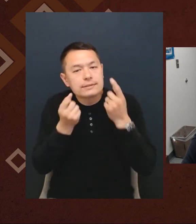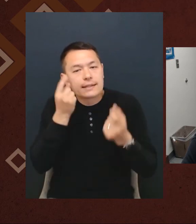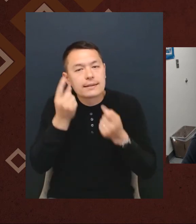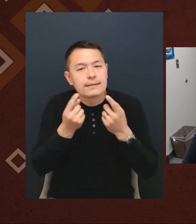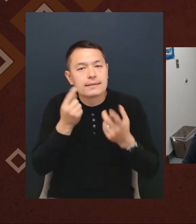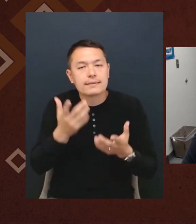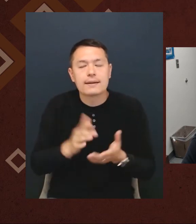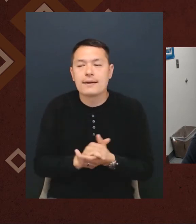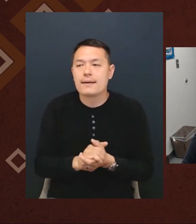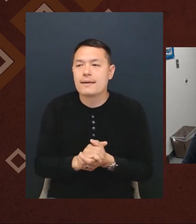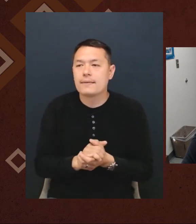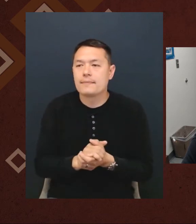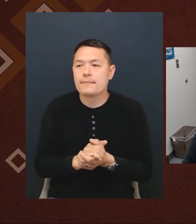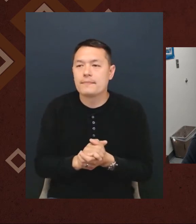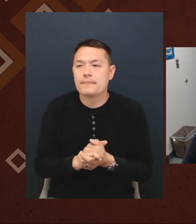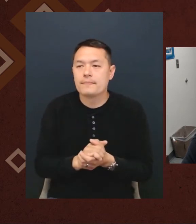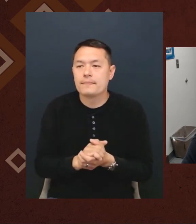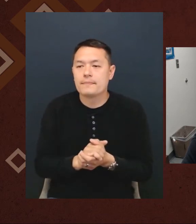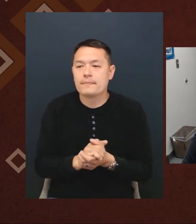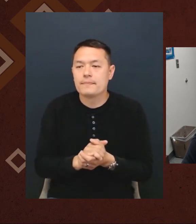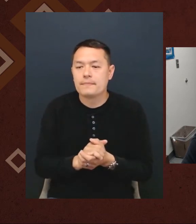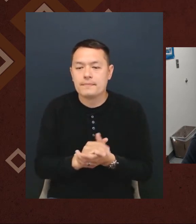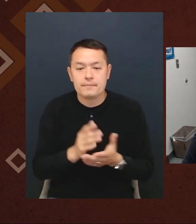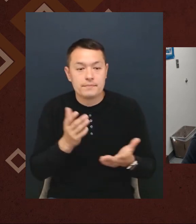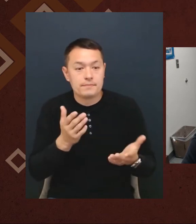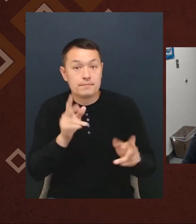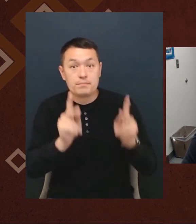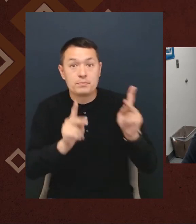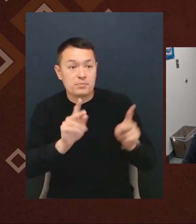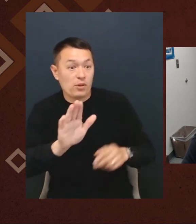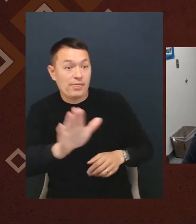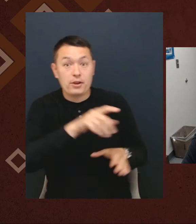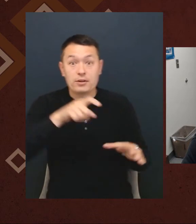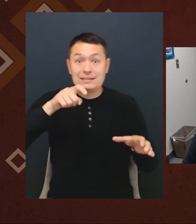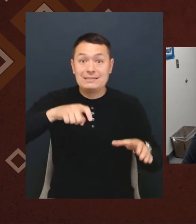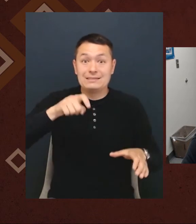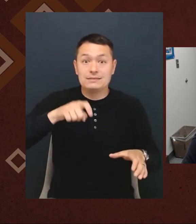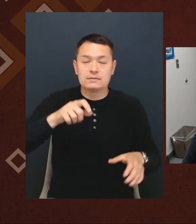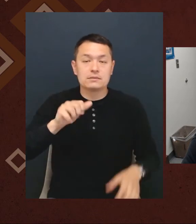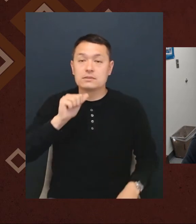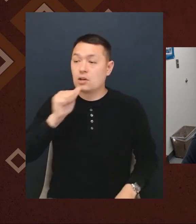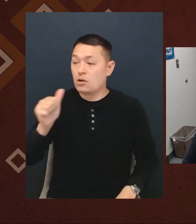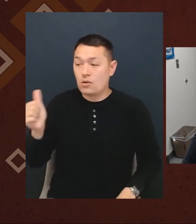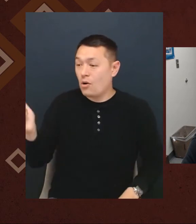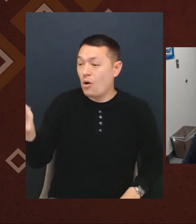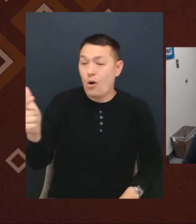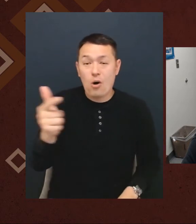of of what people need and that not everyone is the same